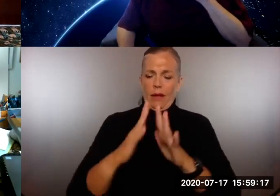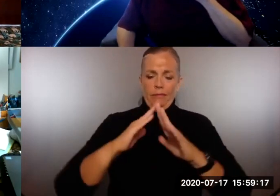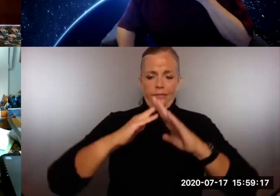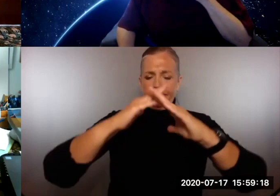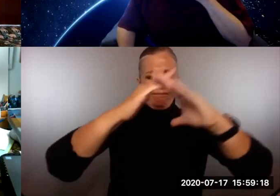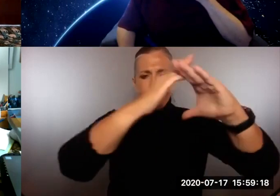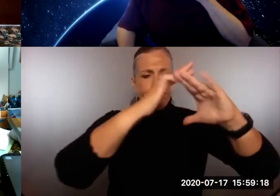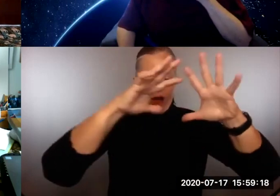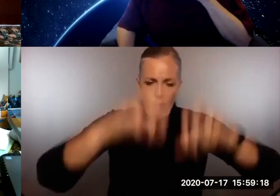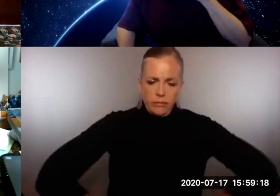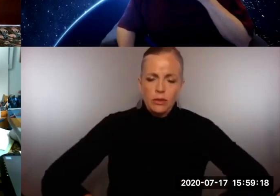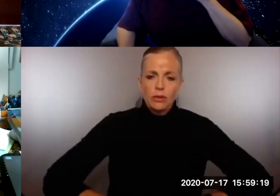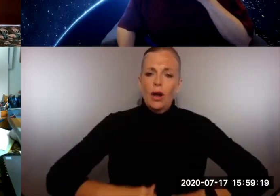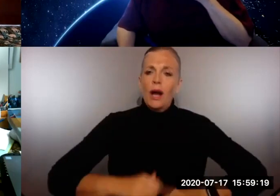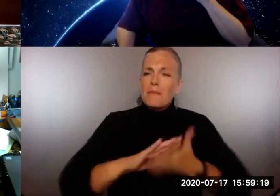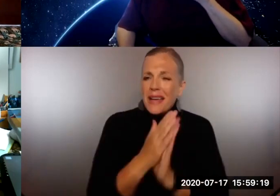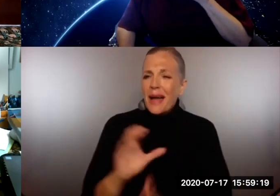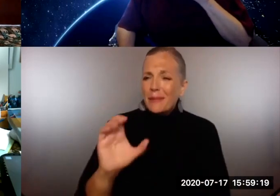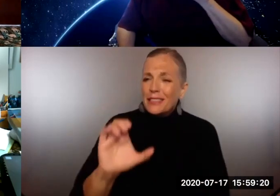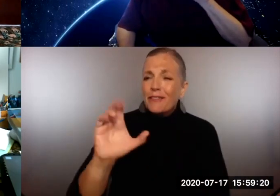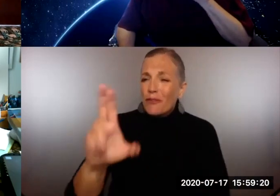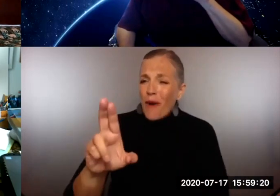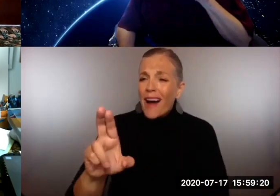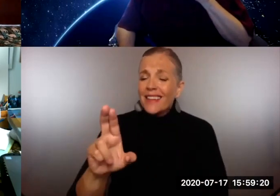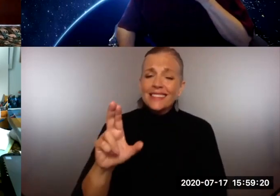where she led 150 people with disabilities